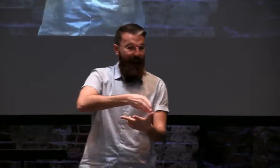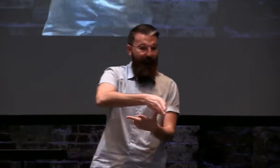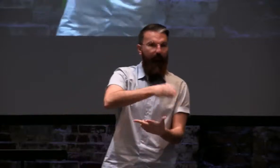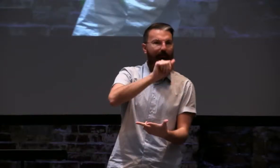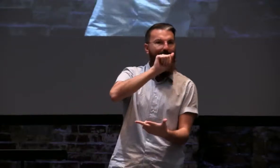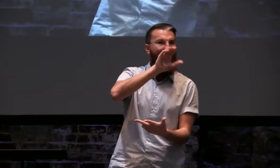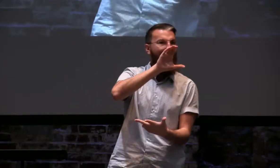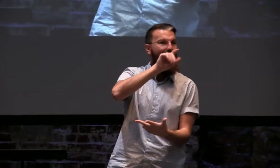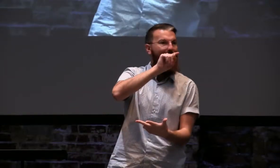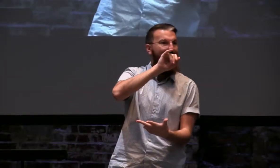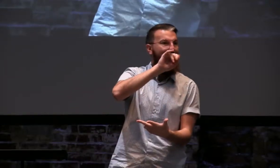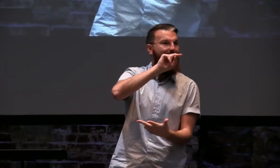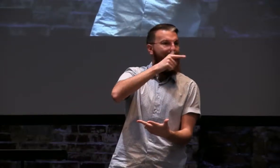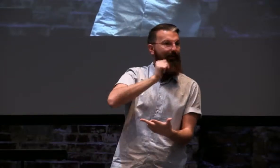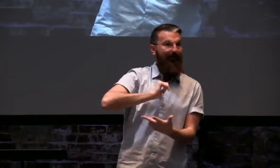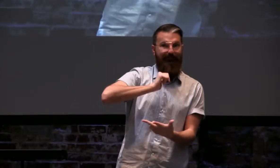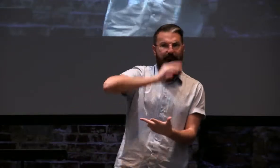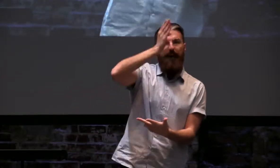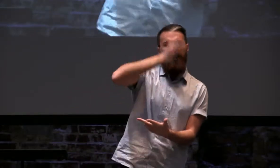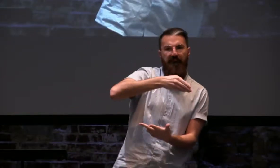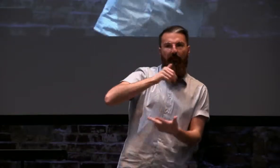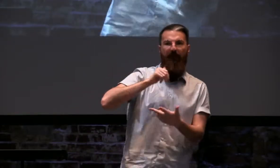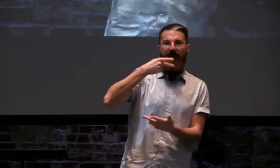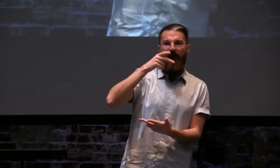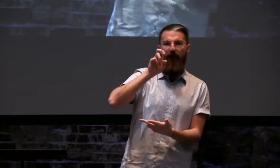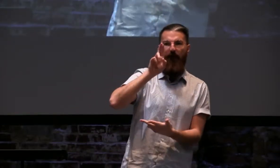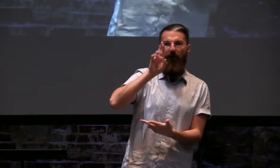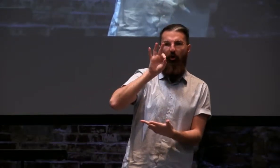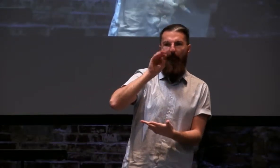with three specific tracks, one, the acting track.